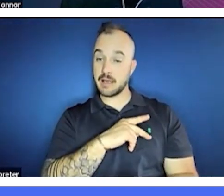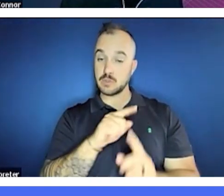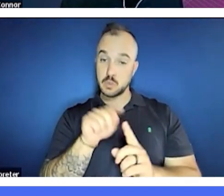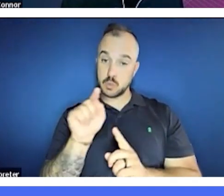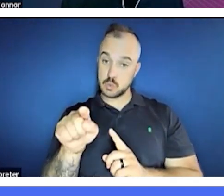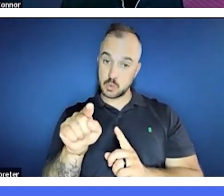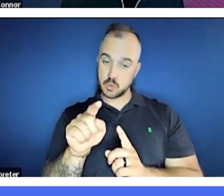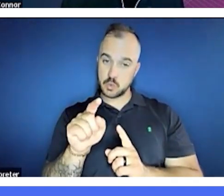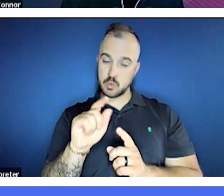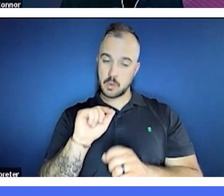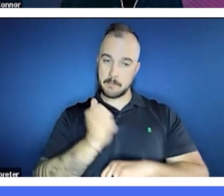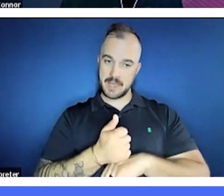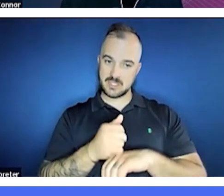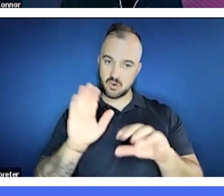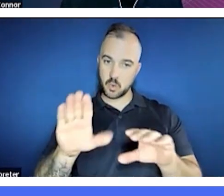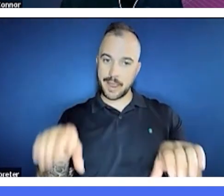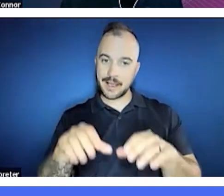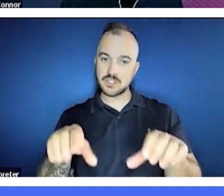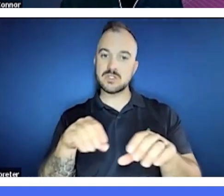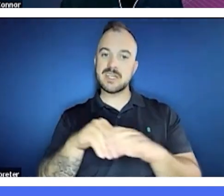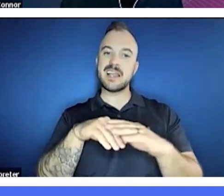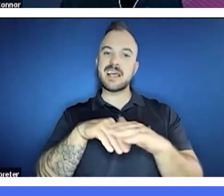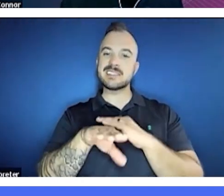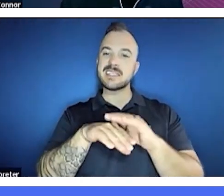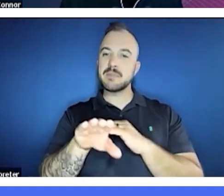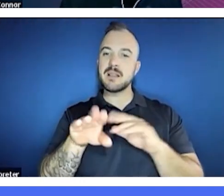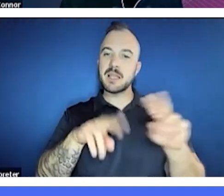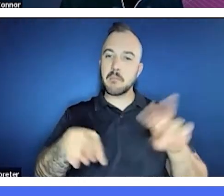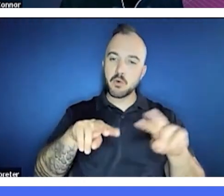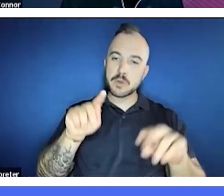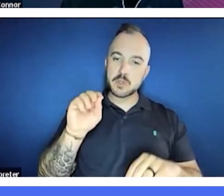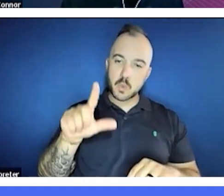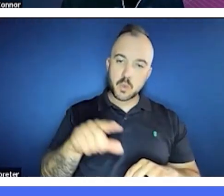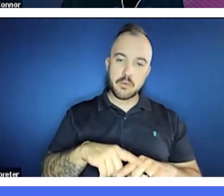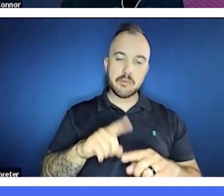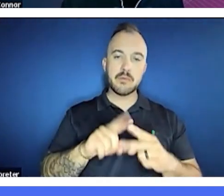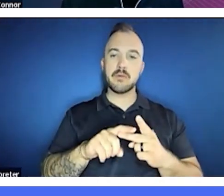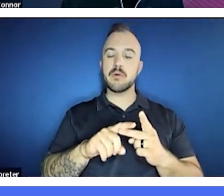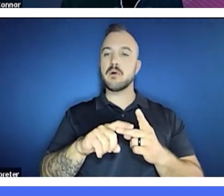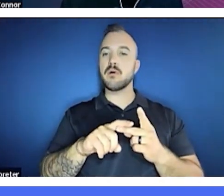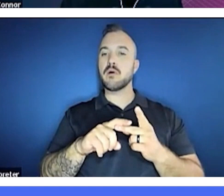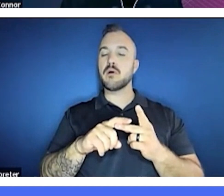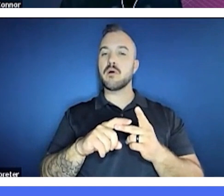that you took in, say, an accessibility monitoring tool or in your content management system, right?